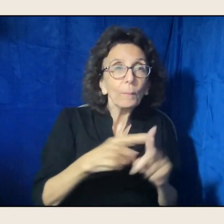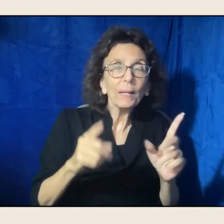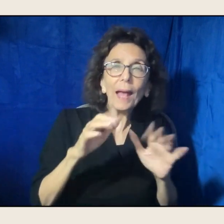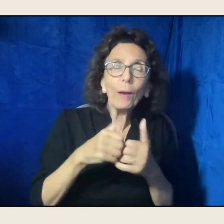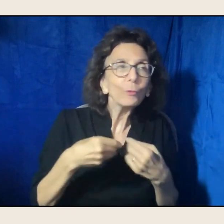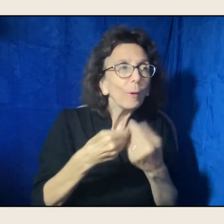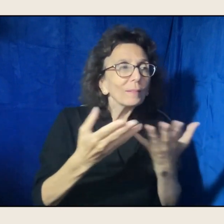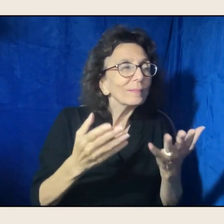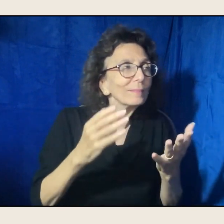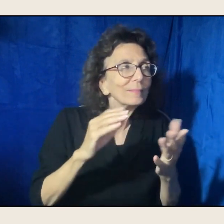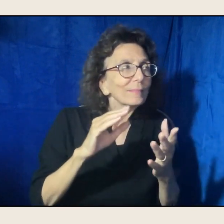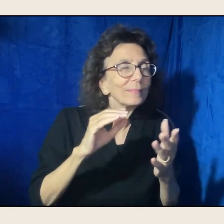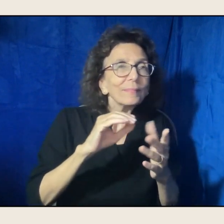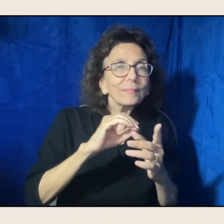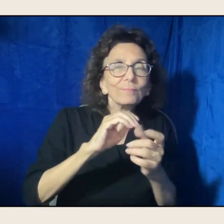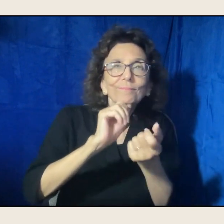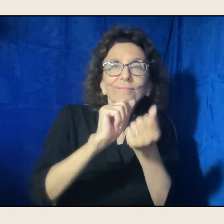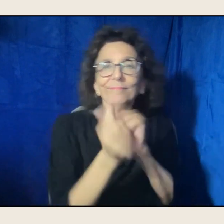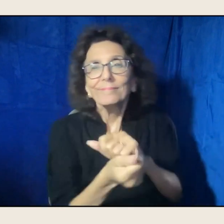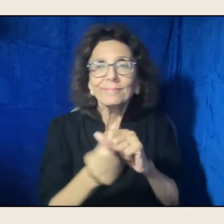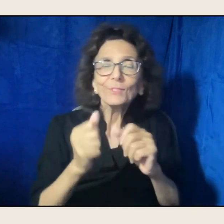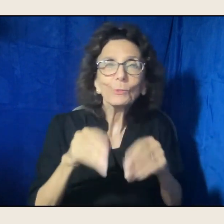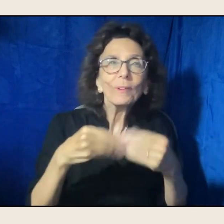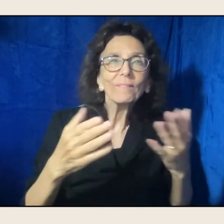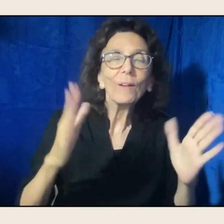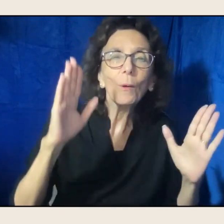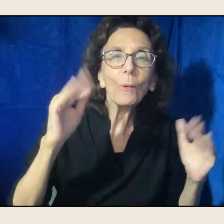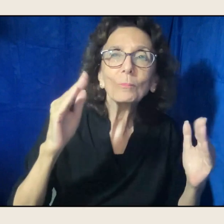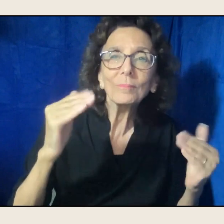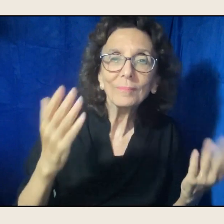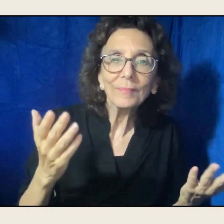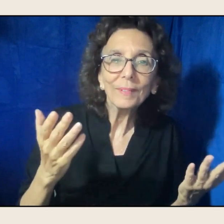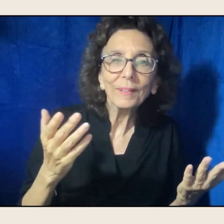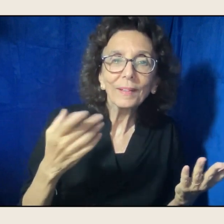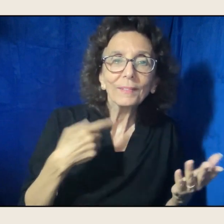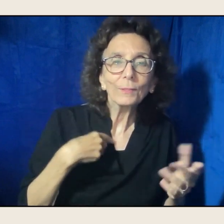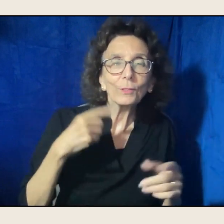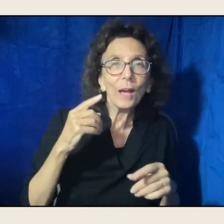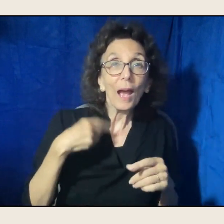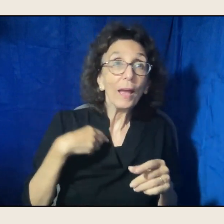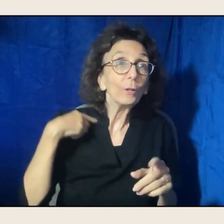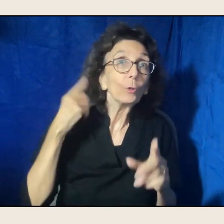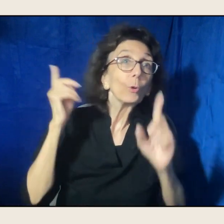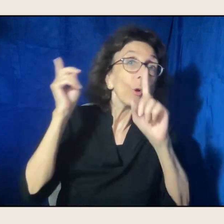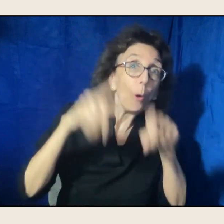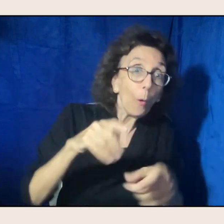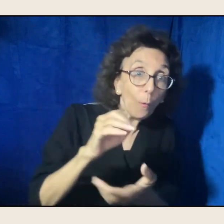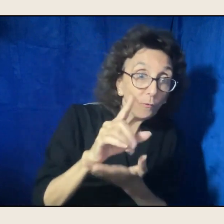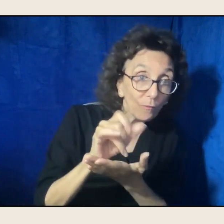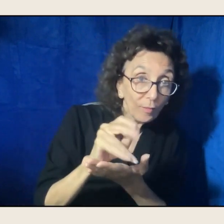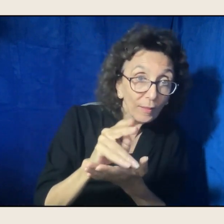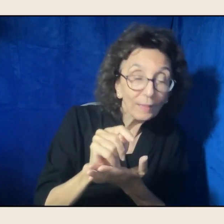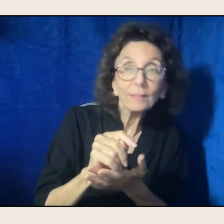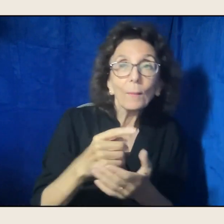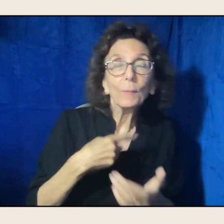So I go there, but you can't just come up with projects and throw down and say, this is what we're going to do.